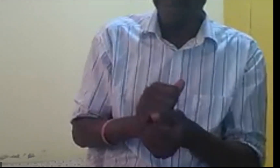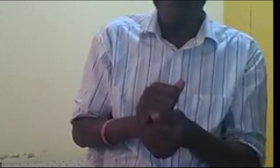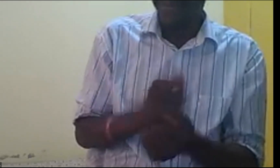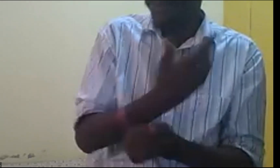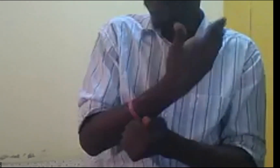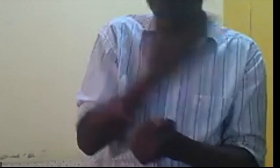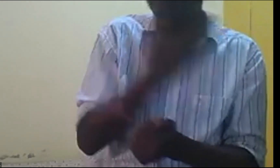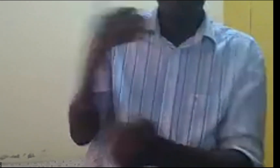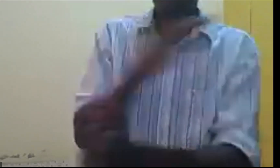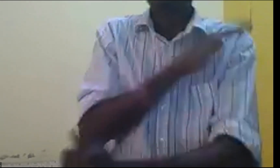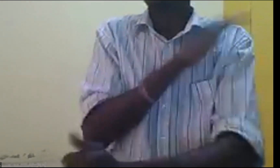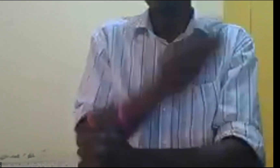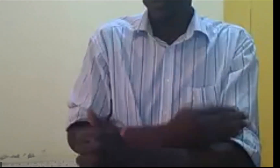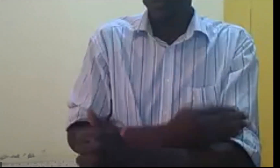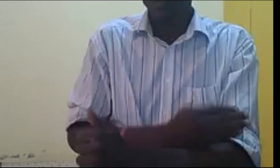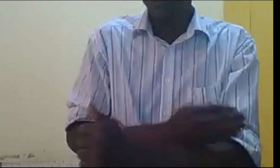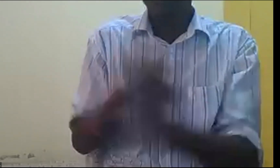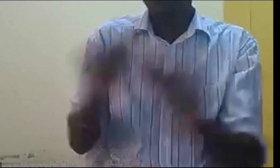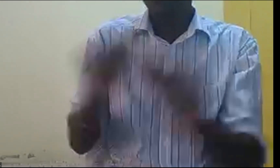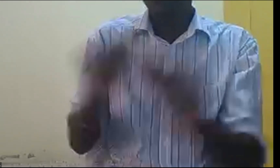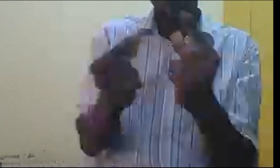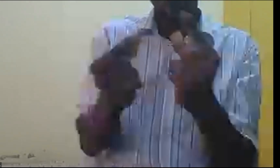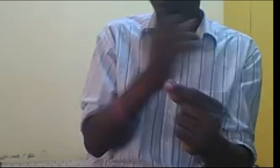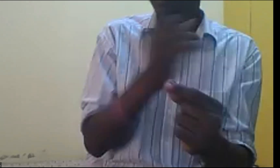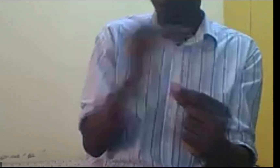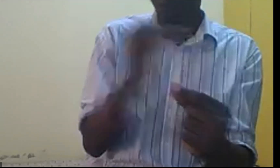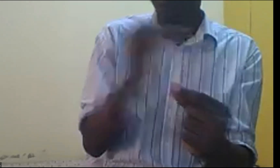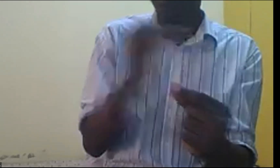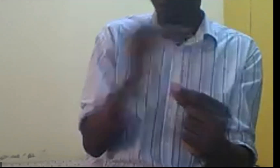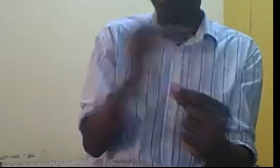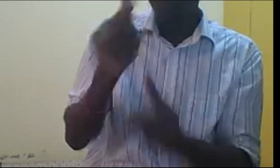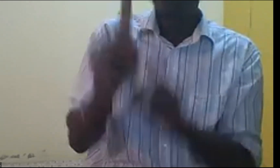In 30 s. Wind up your comments so that we can actually move to breakout groups.